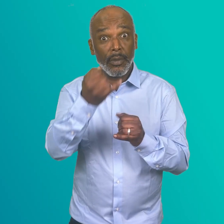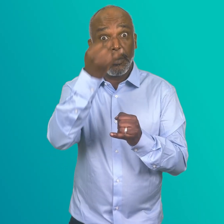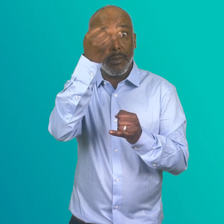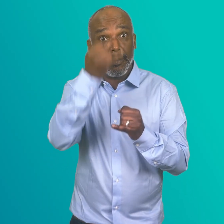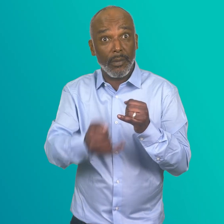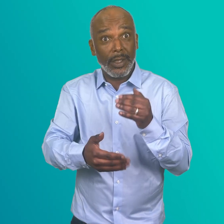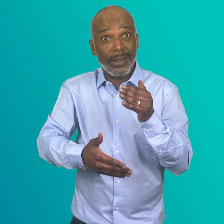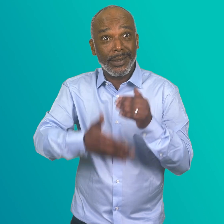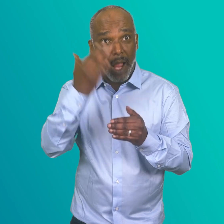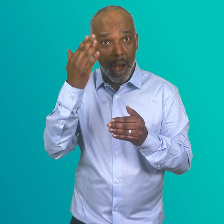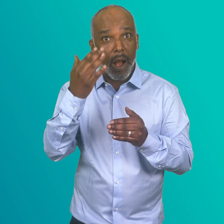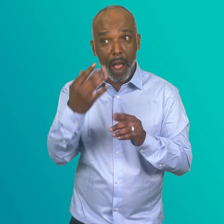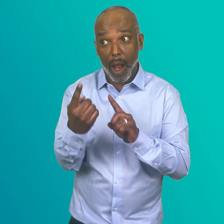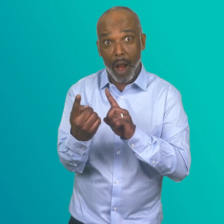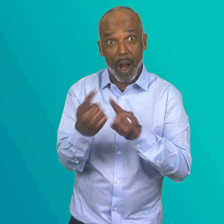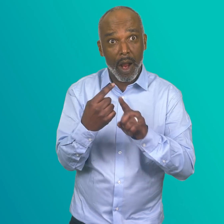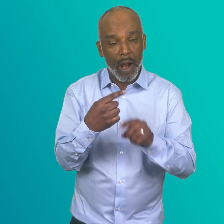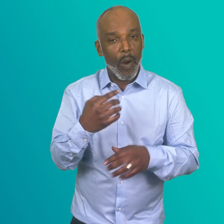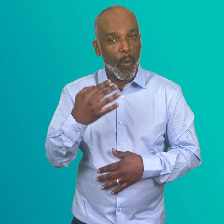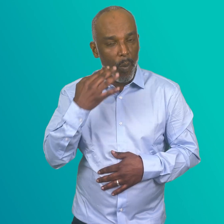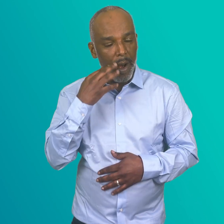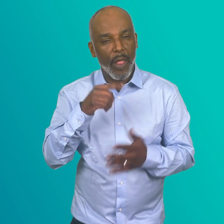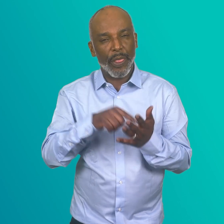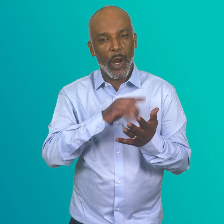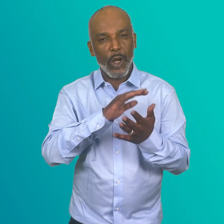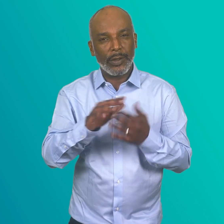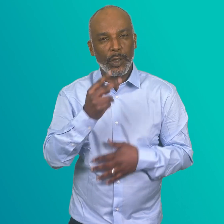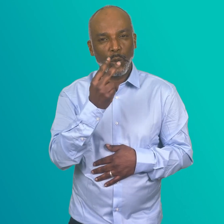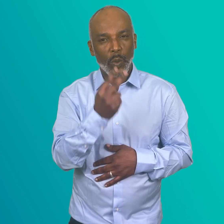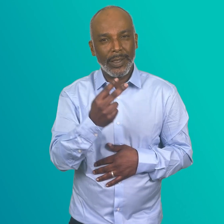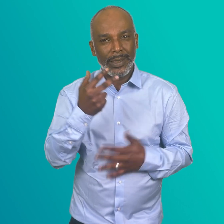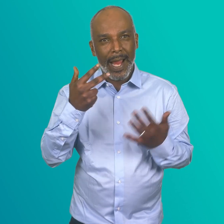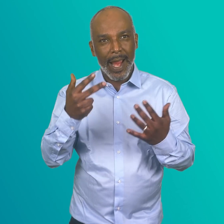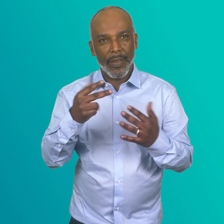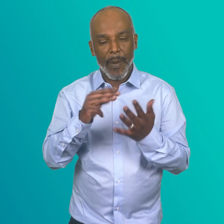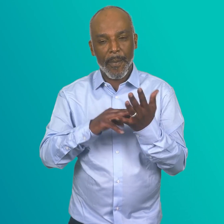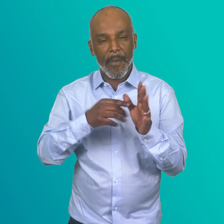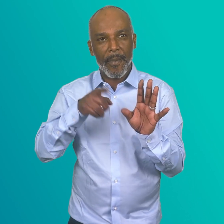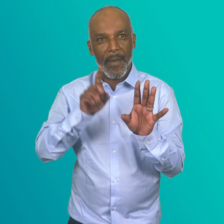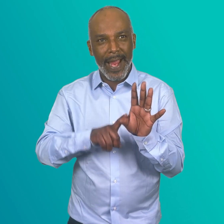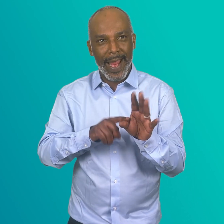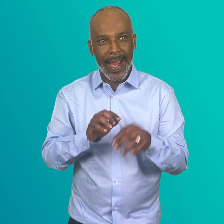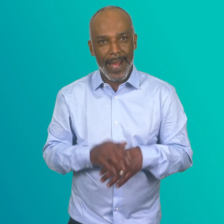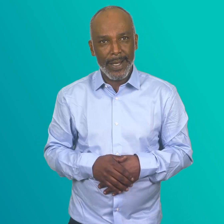with the final deadline for responses on Thursday 28 May.